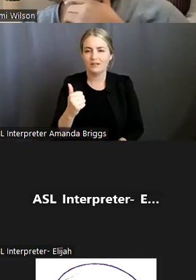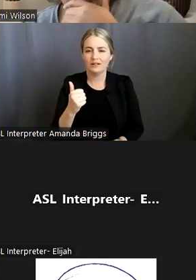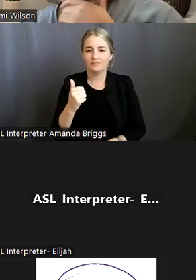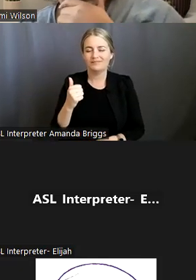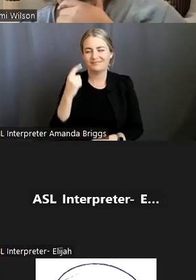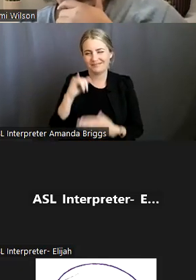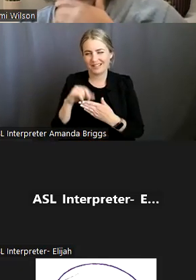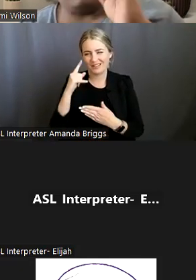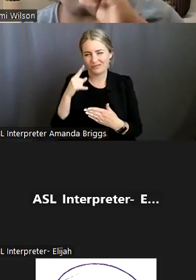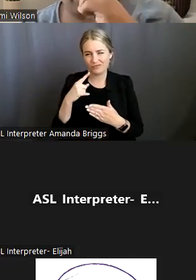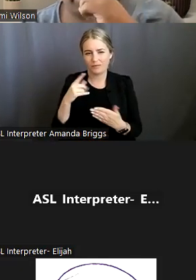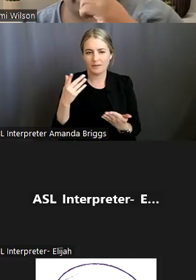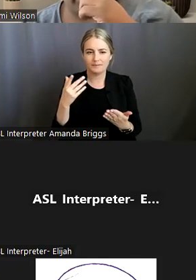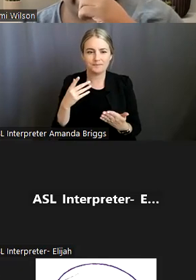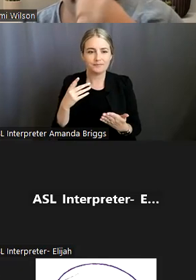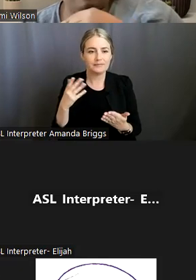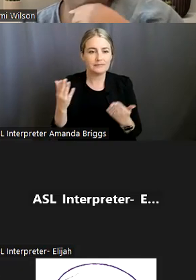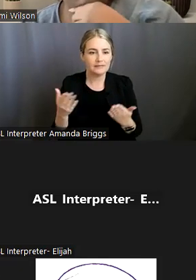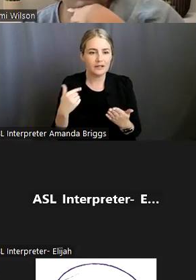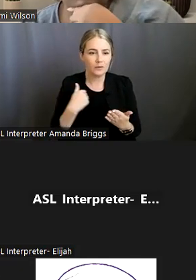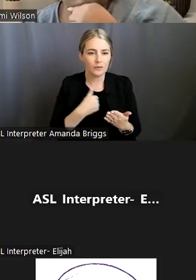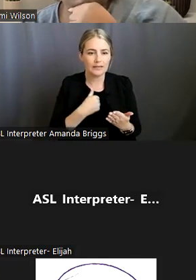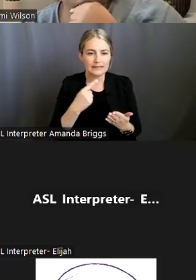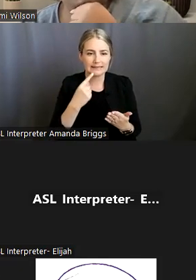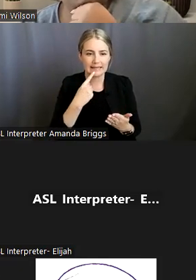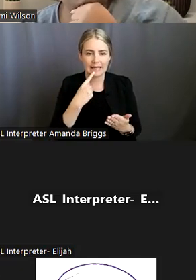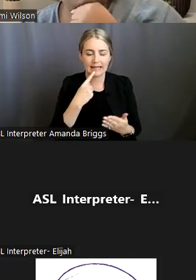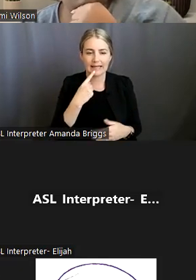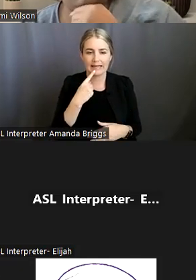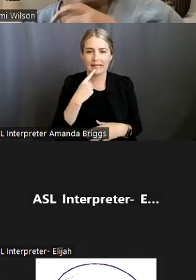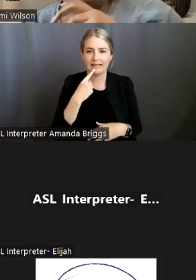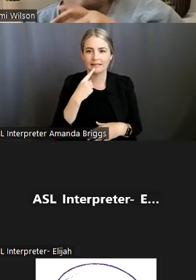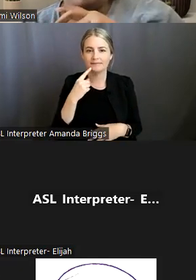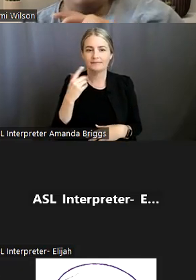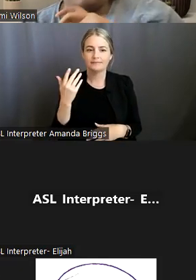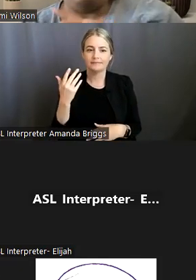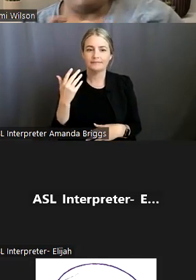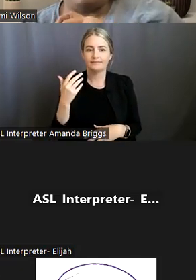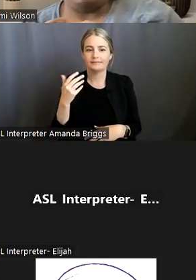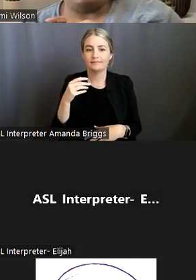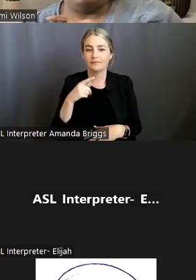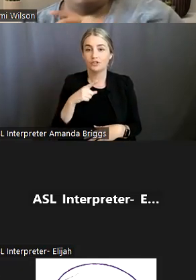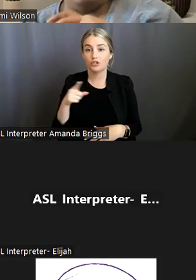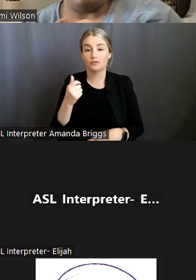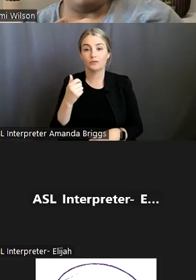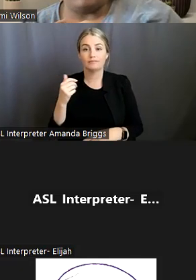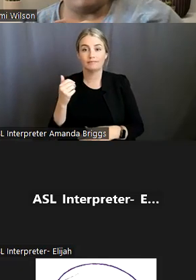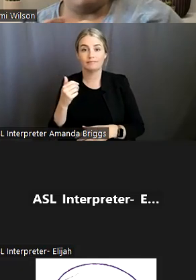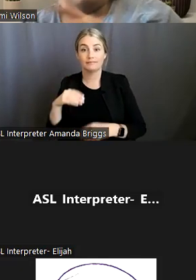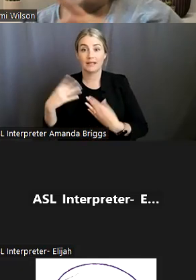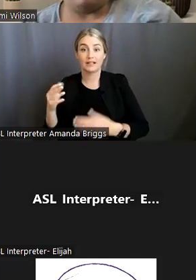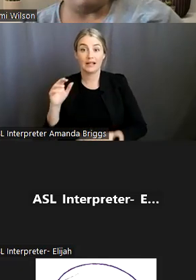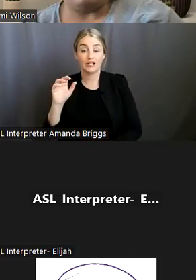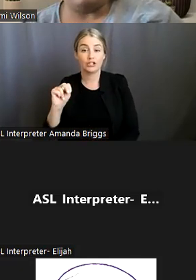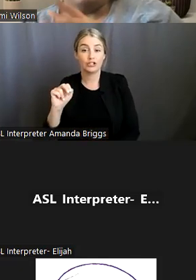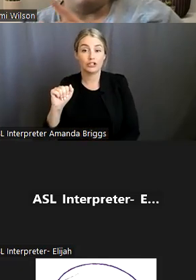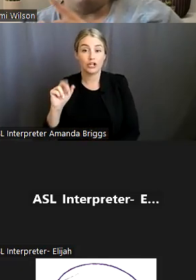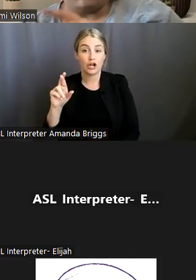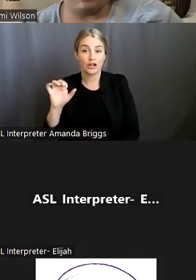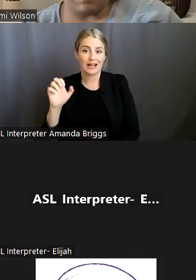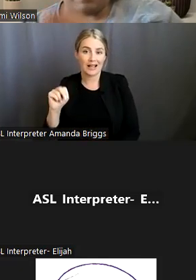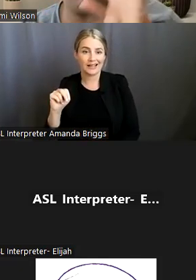But here we can say this is where you administer Narcan or Noloxone of any